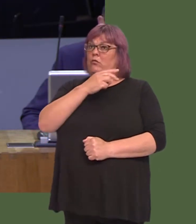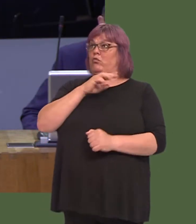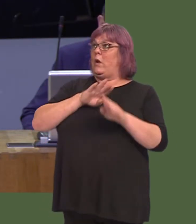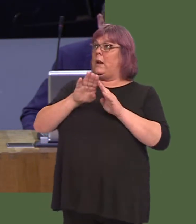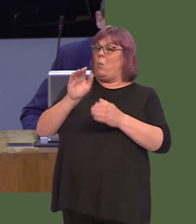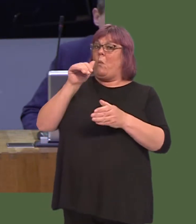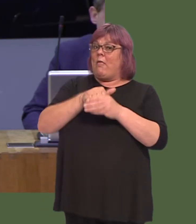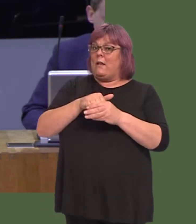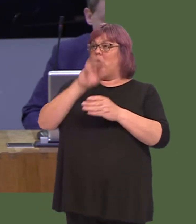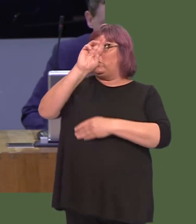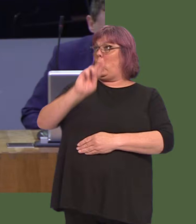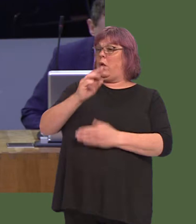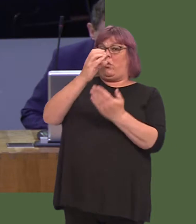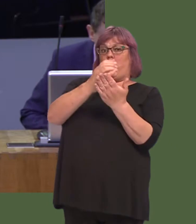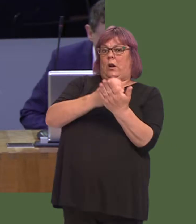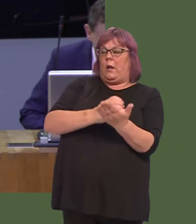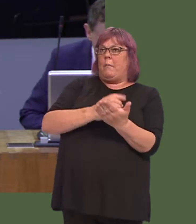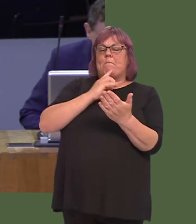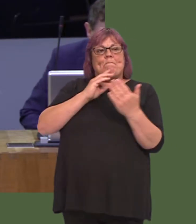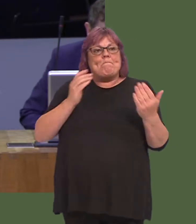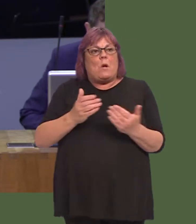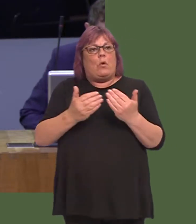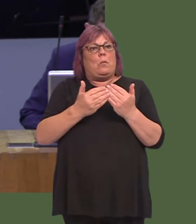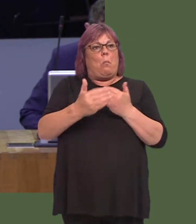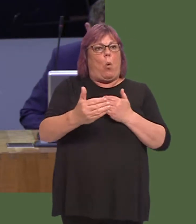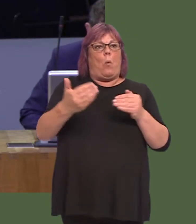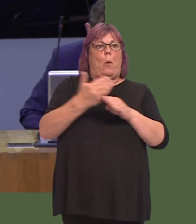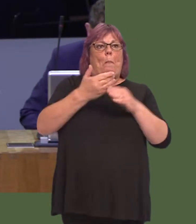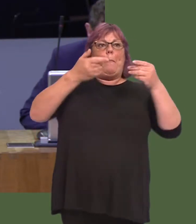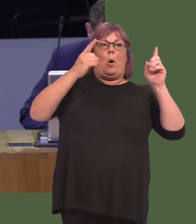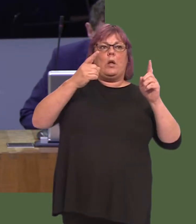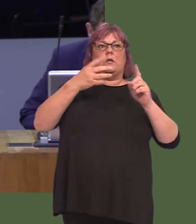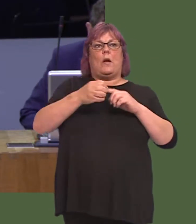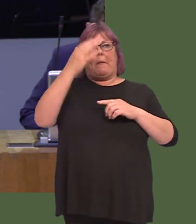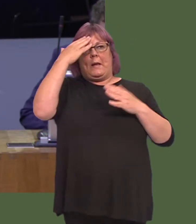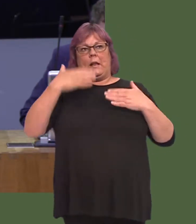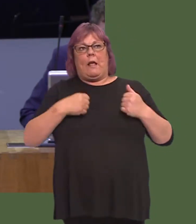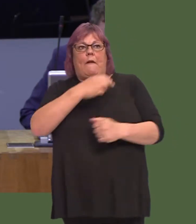the school curriculum and encourage large employers to have mental health first aiders